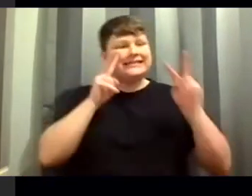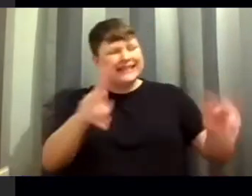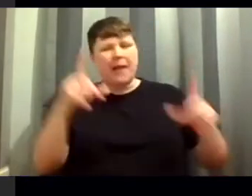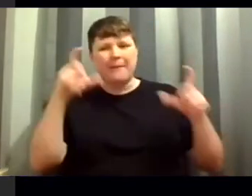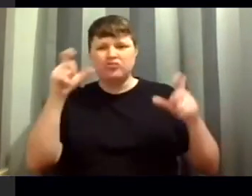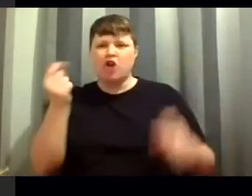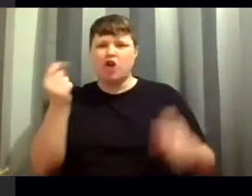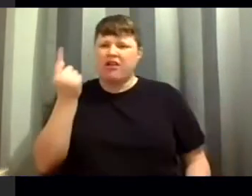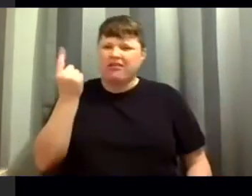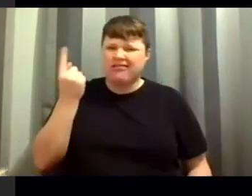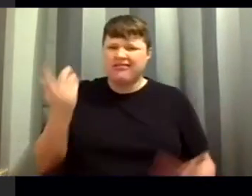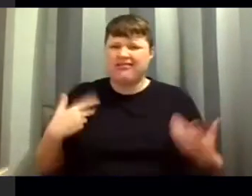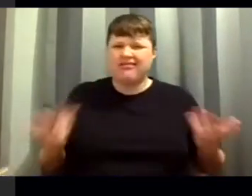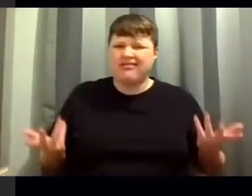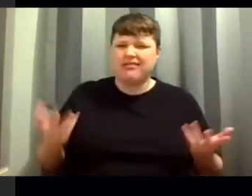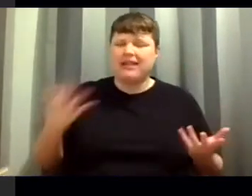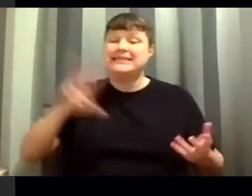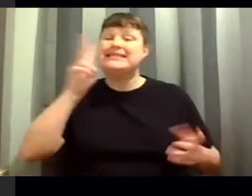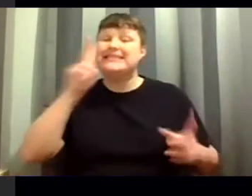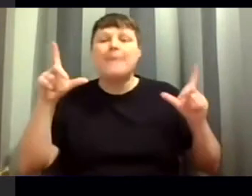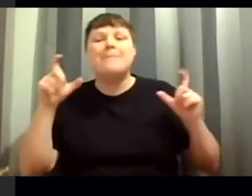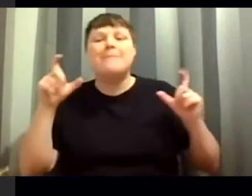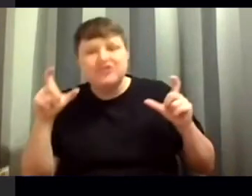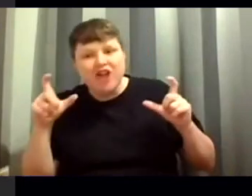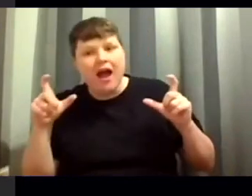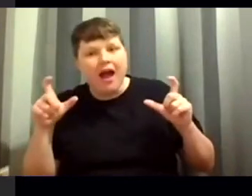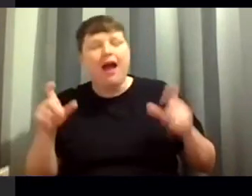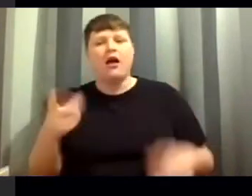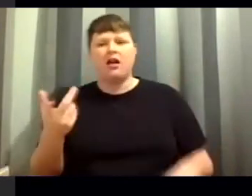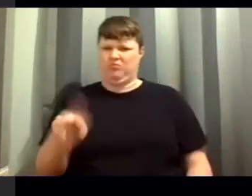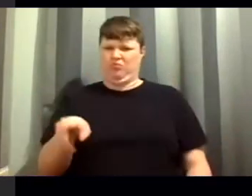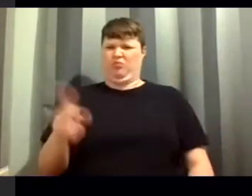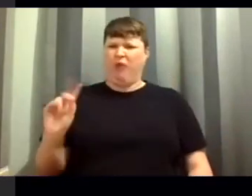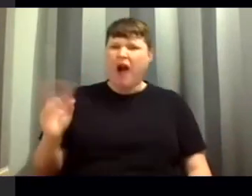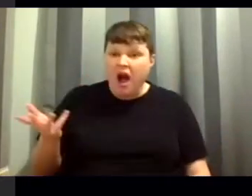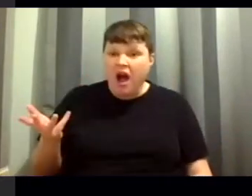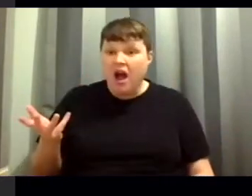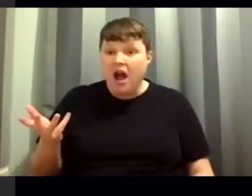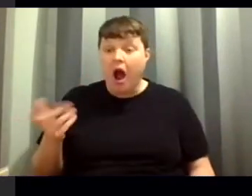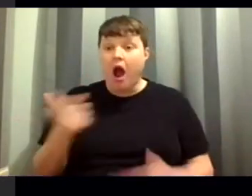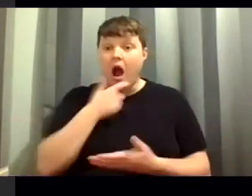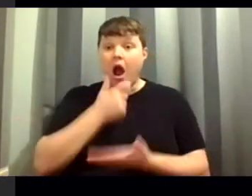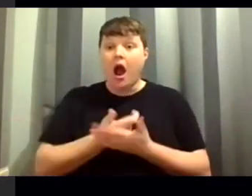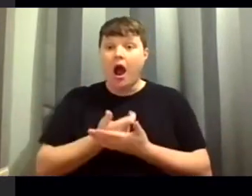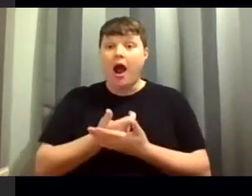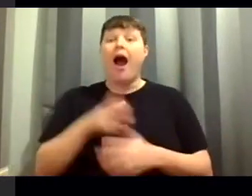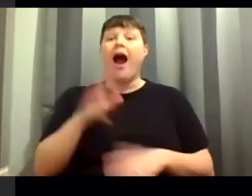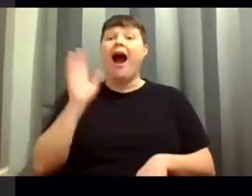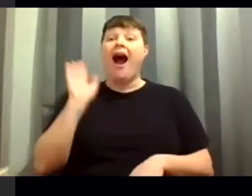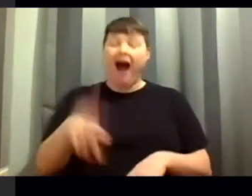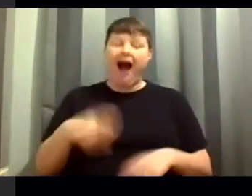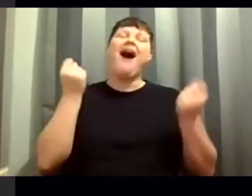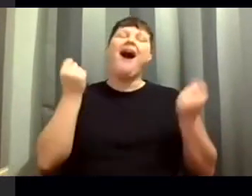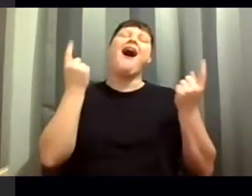I really found a lot people just go "what?" and then you see a picture and it clicks and, also, hopefully,